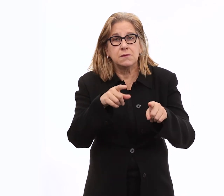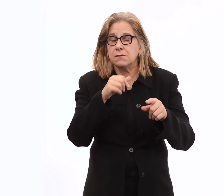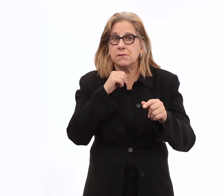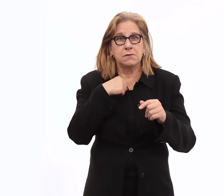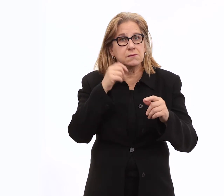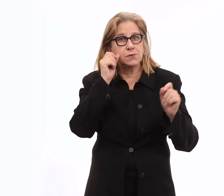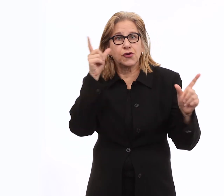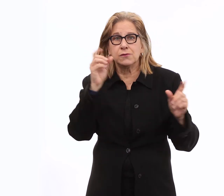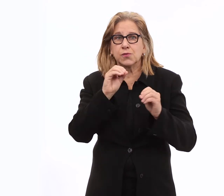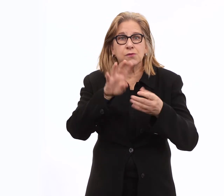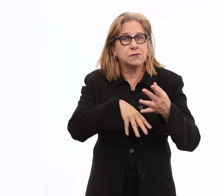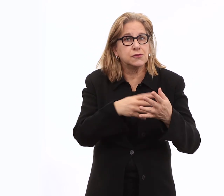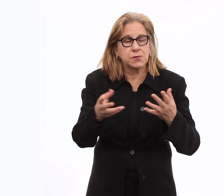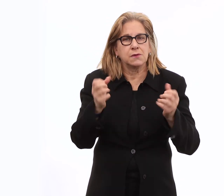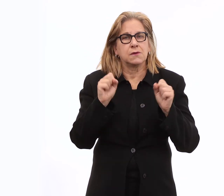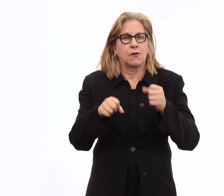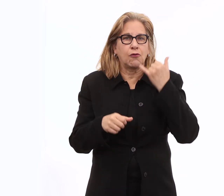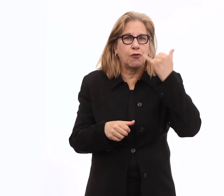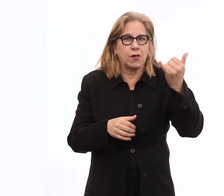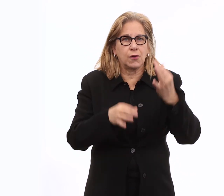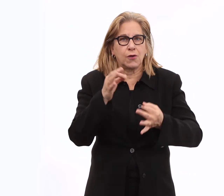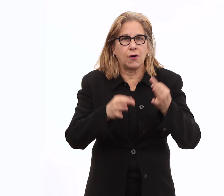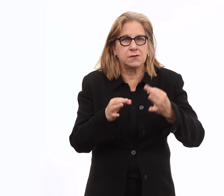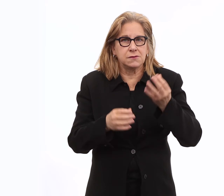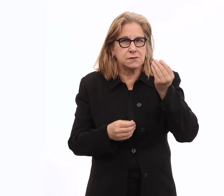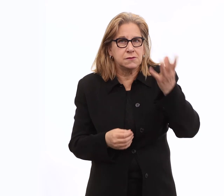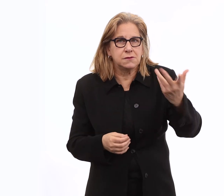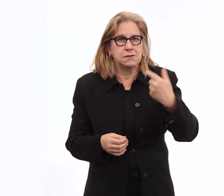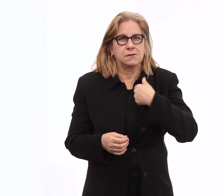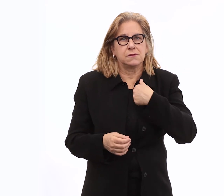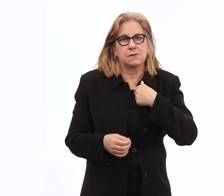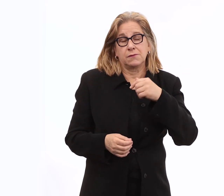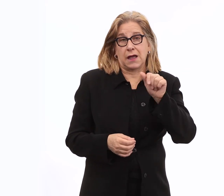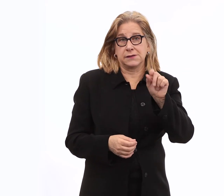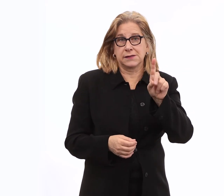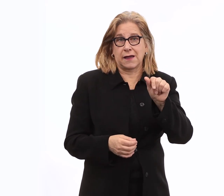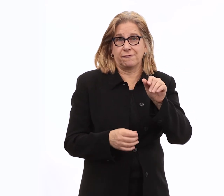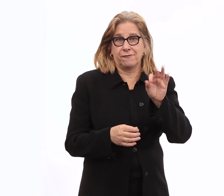are also available. Call the courthouse in advance of your visit.